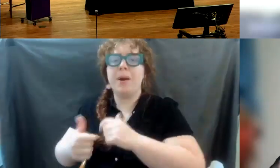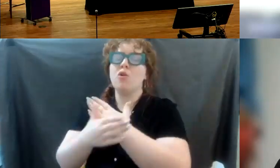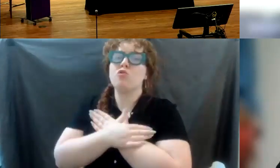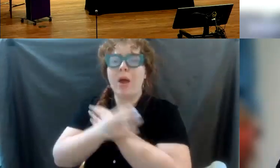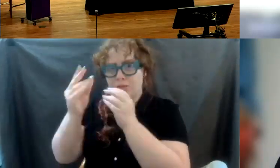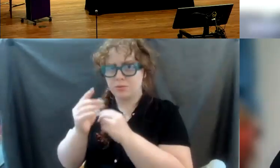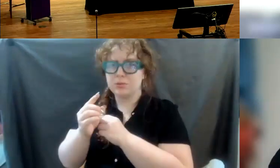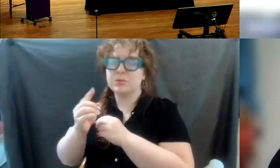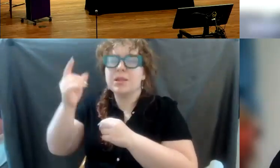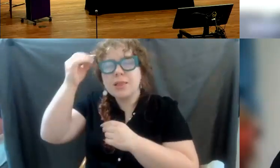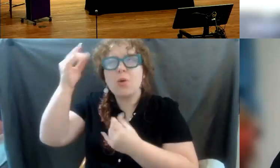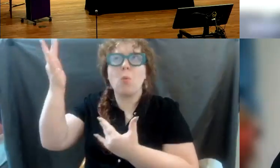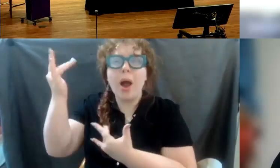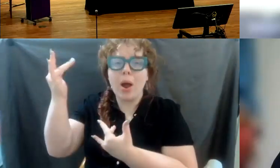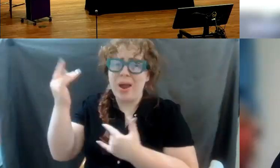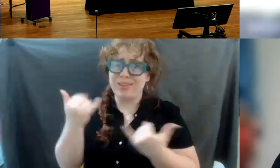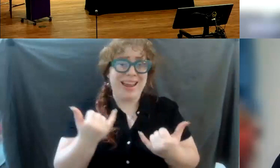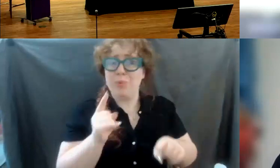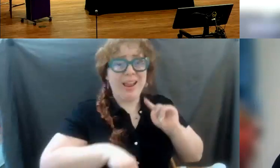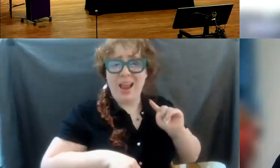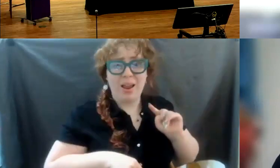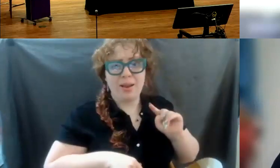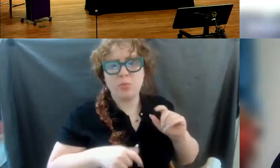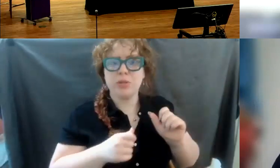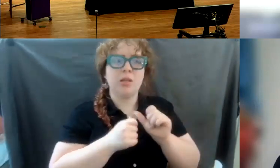the rat race, the hamster wheel, we're just stuck.